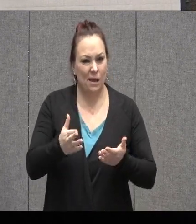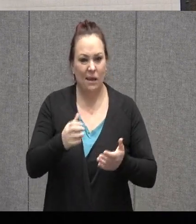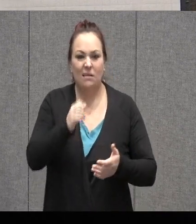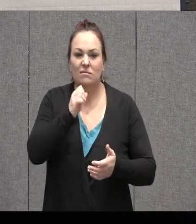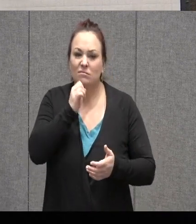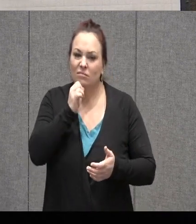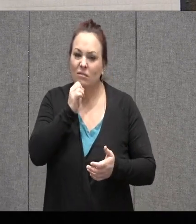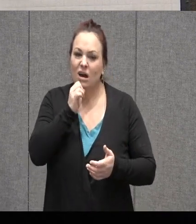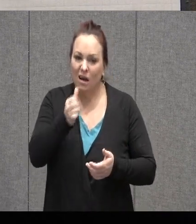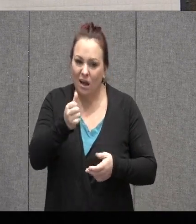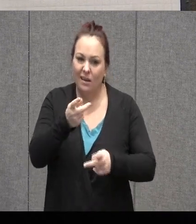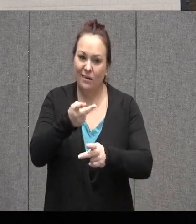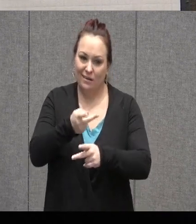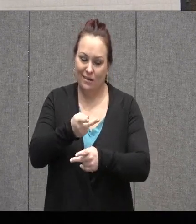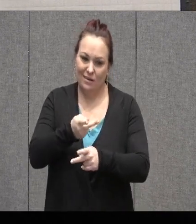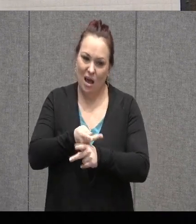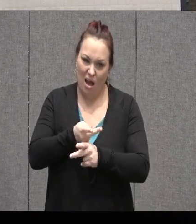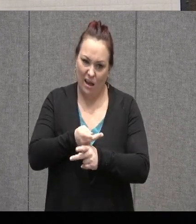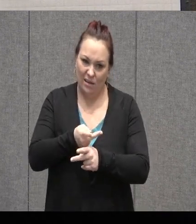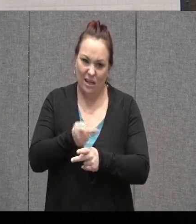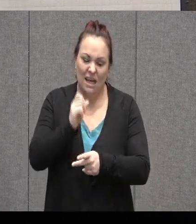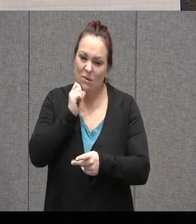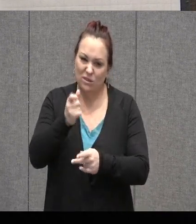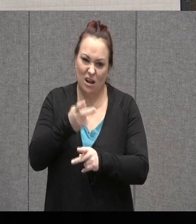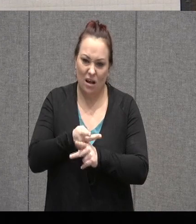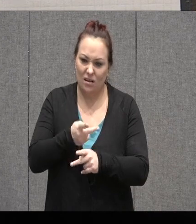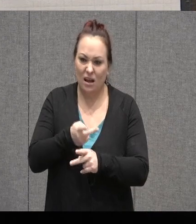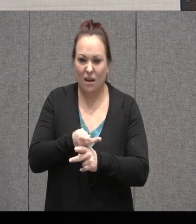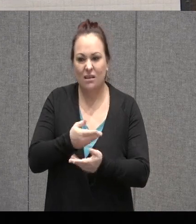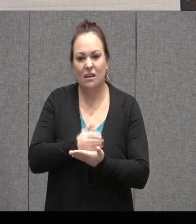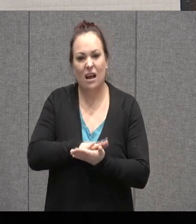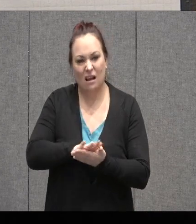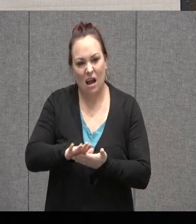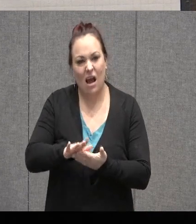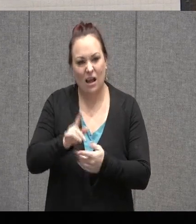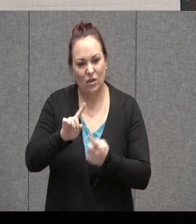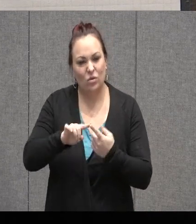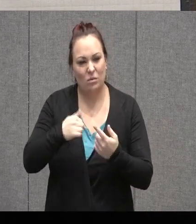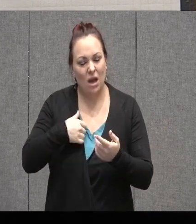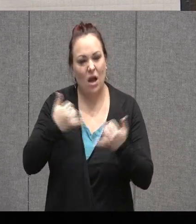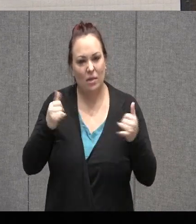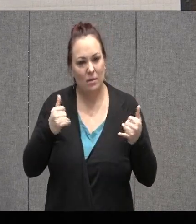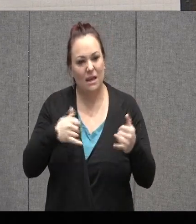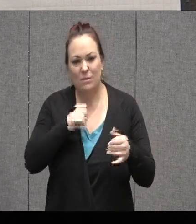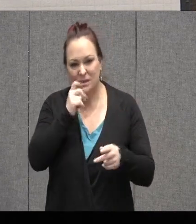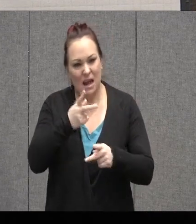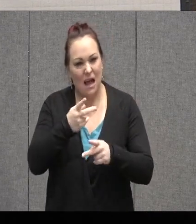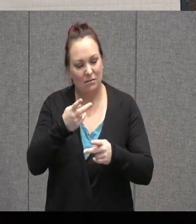He was unkind to me on the playground. Have you ever said that. So, it's like the opposite. He wasn't kind to you, was he?